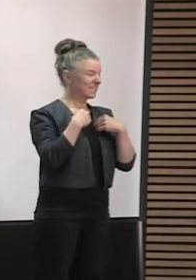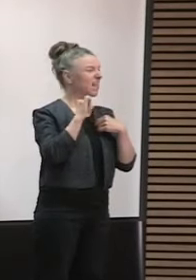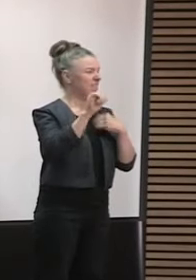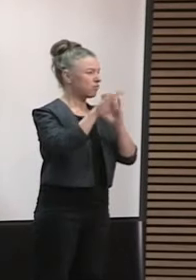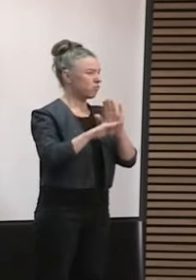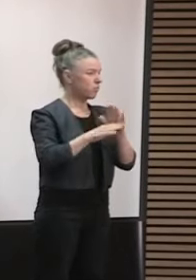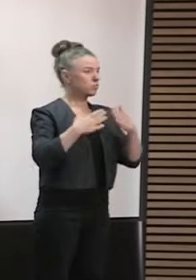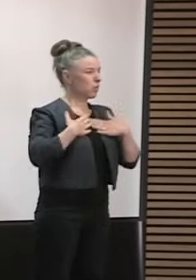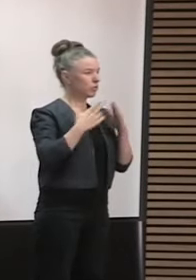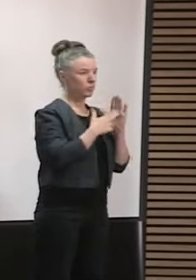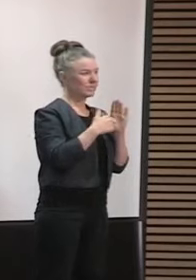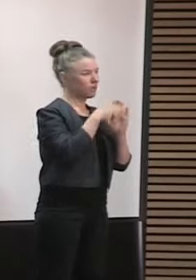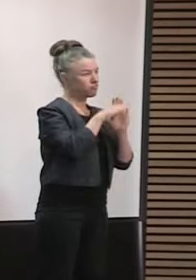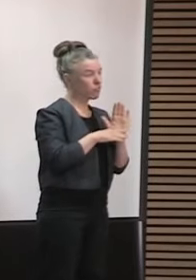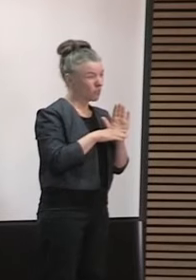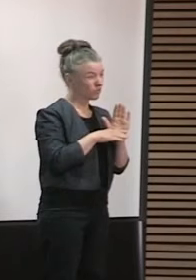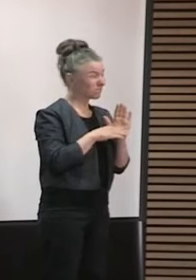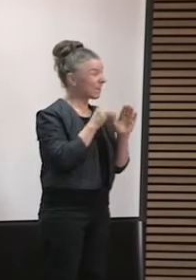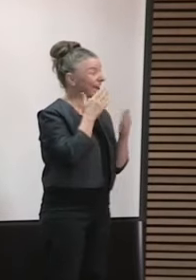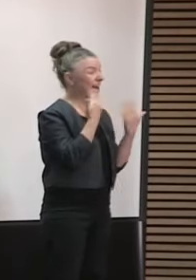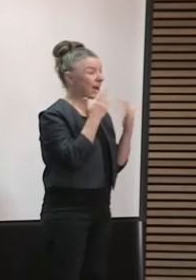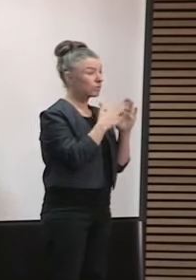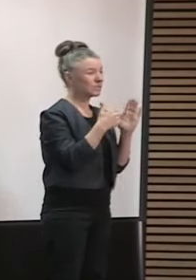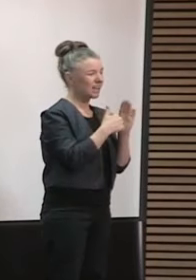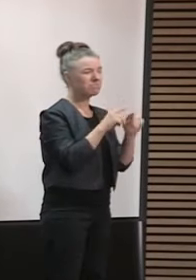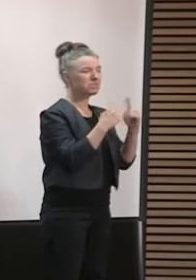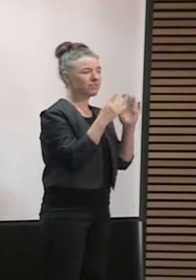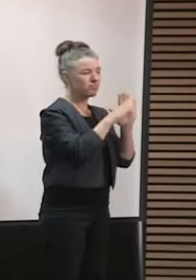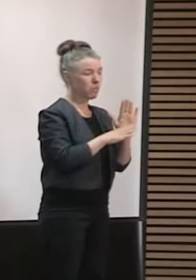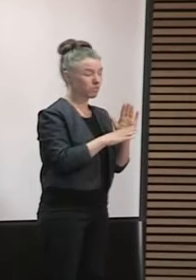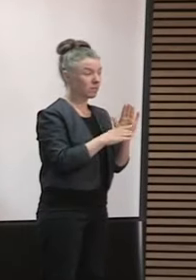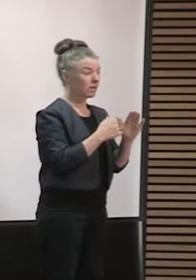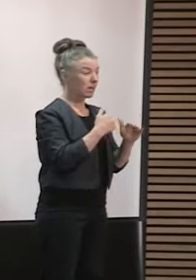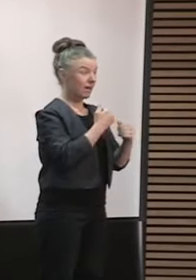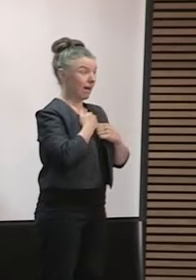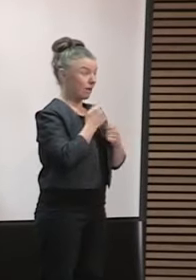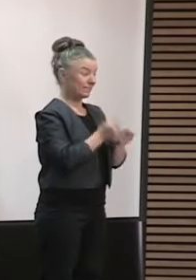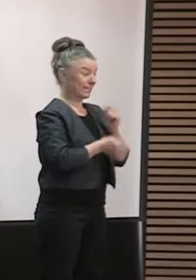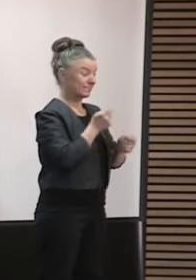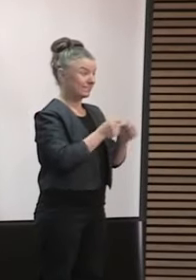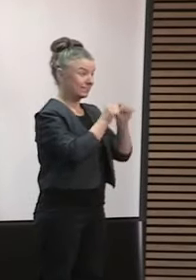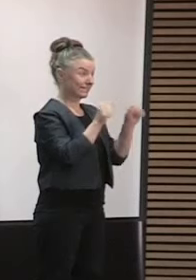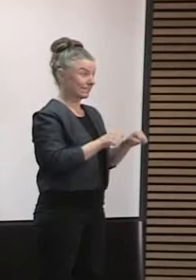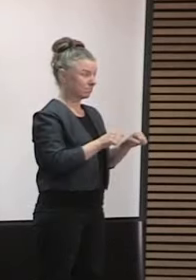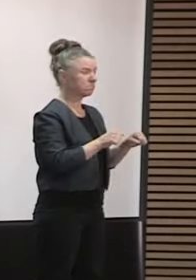timetable. The origin of the cluster, is the Ministry of